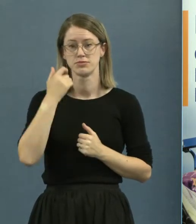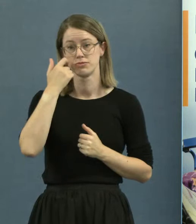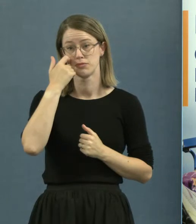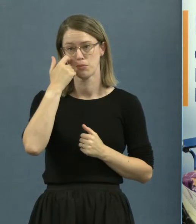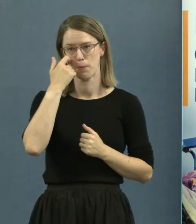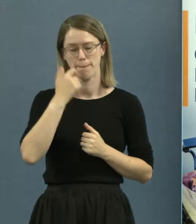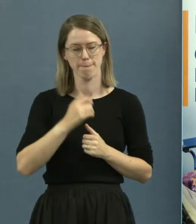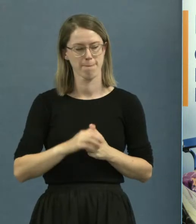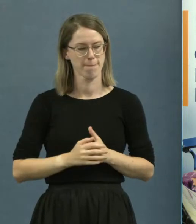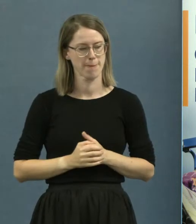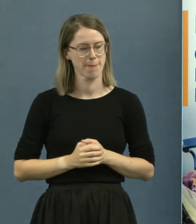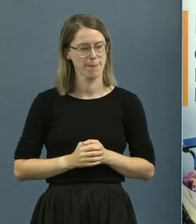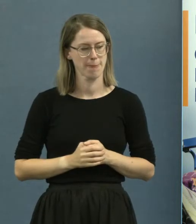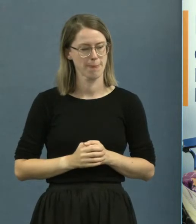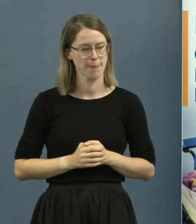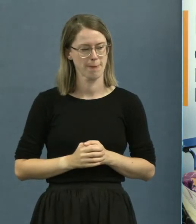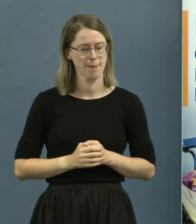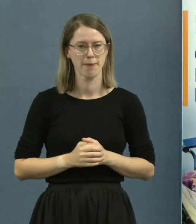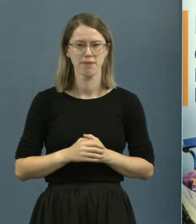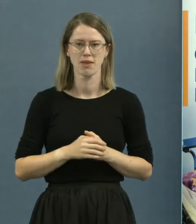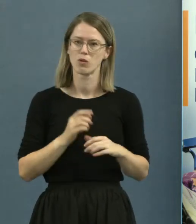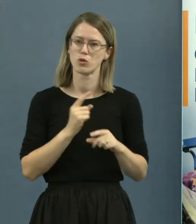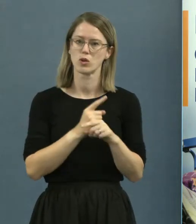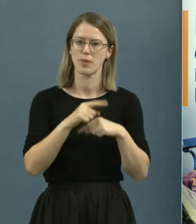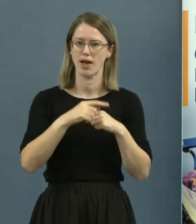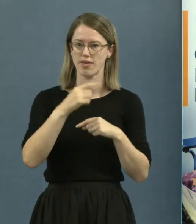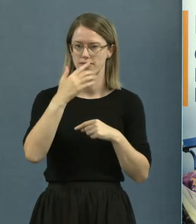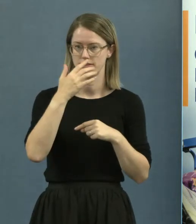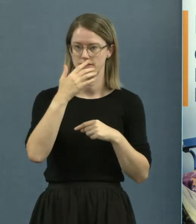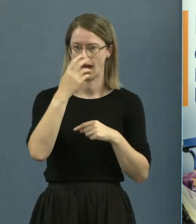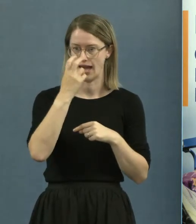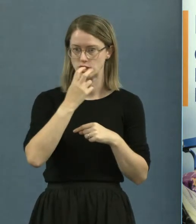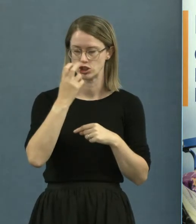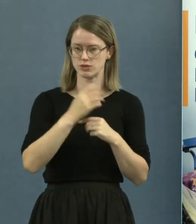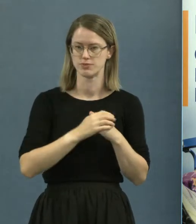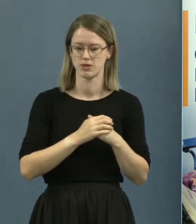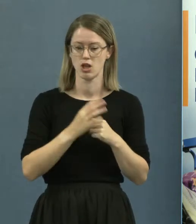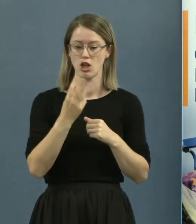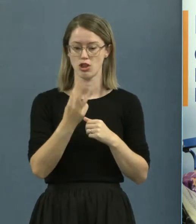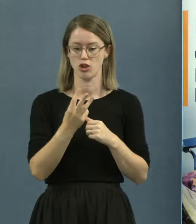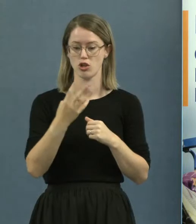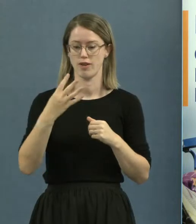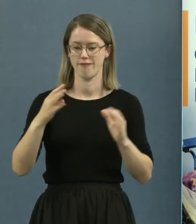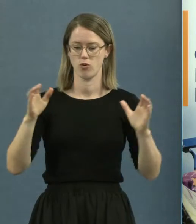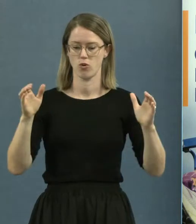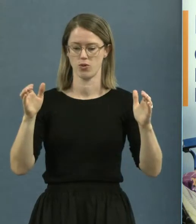my talking points today. I did